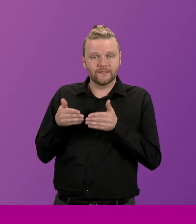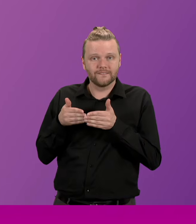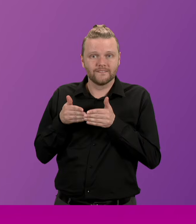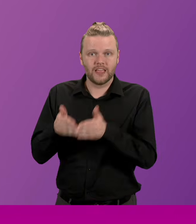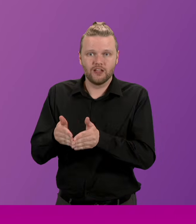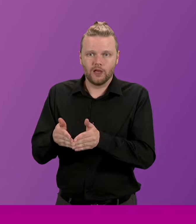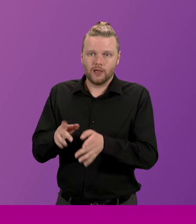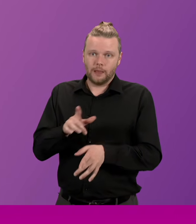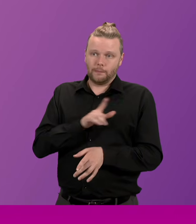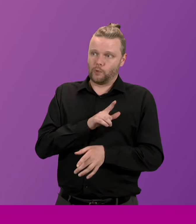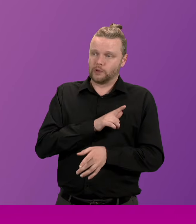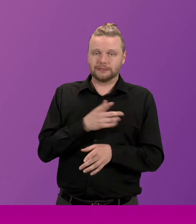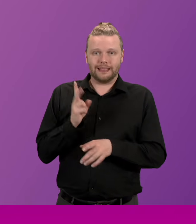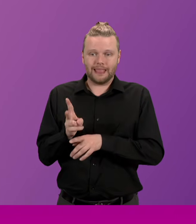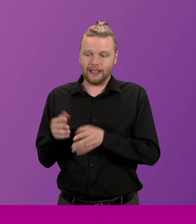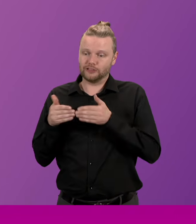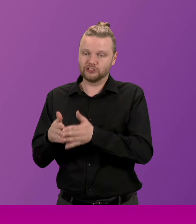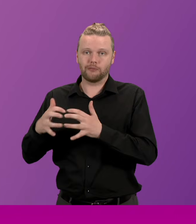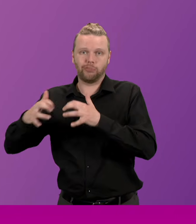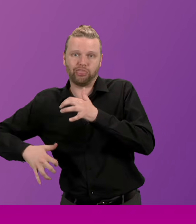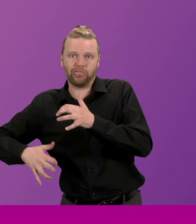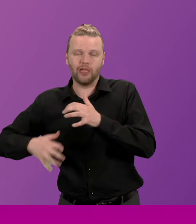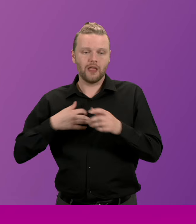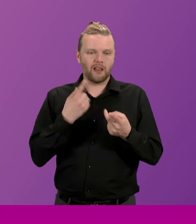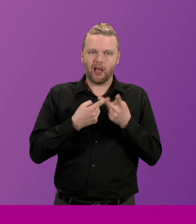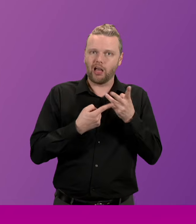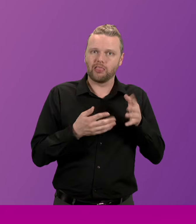the MV Hebrides is out of action and the MV Lord of the Isles is experiencing ongoing